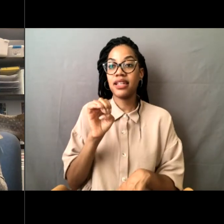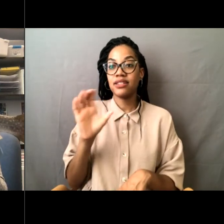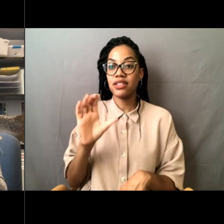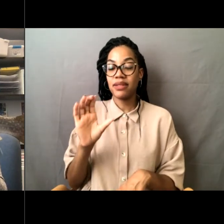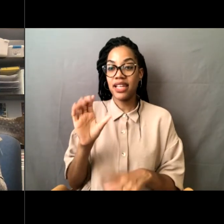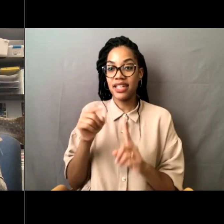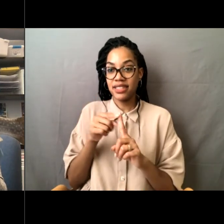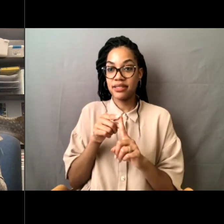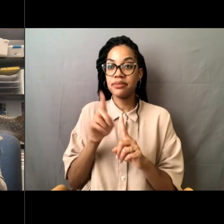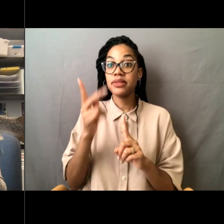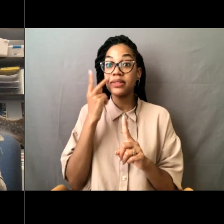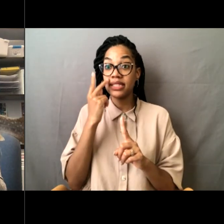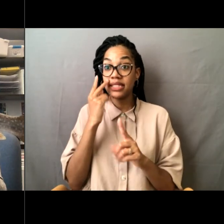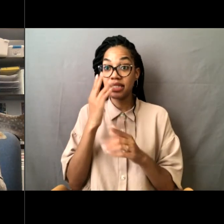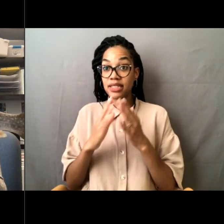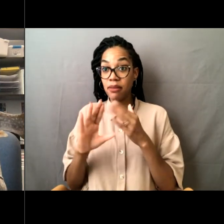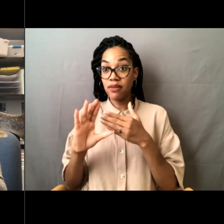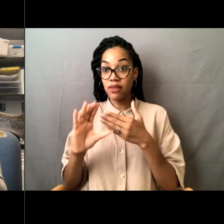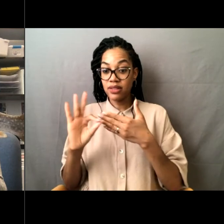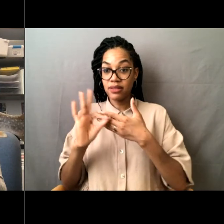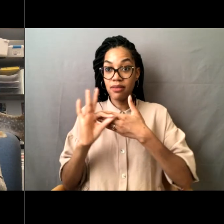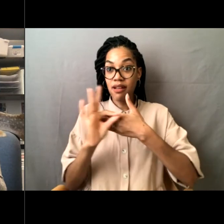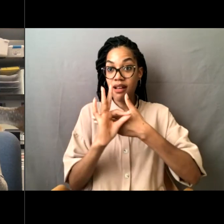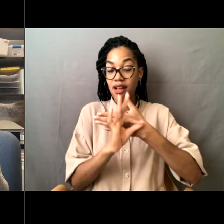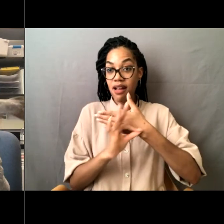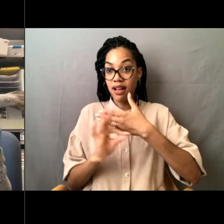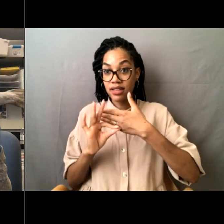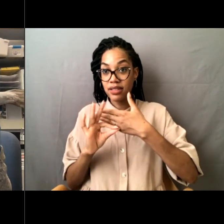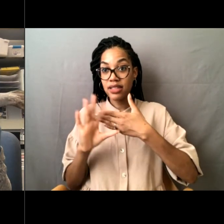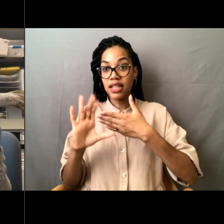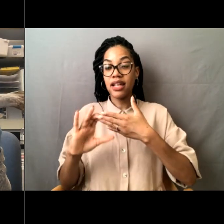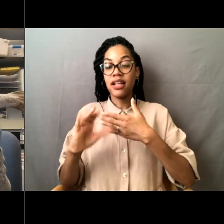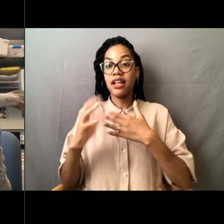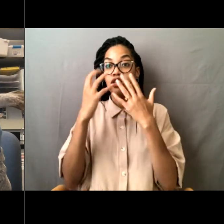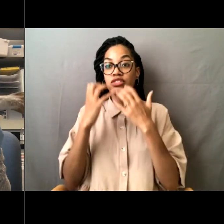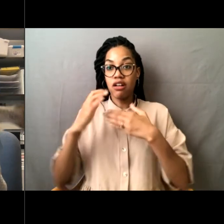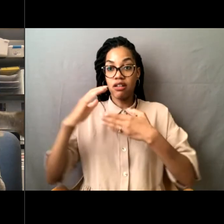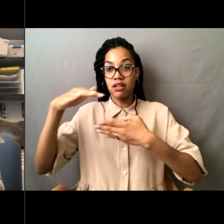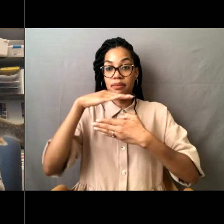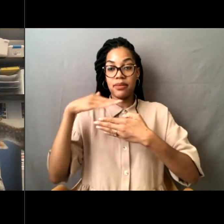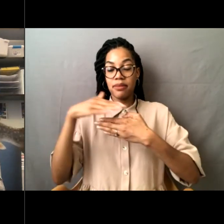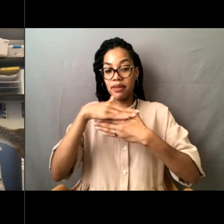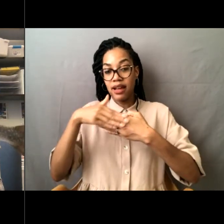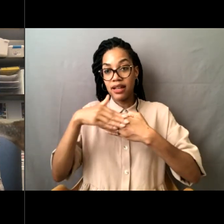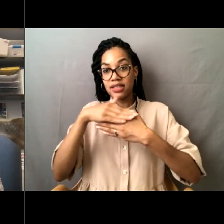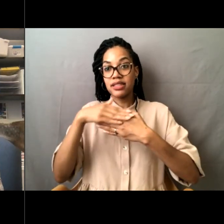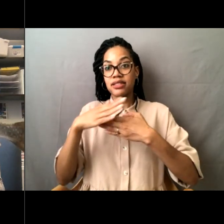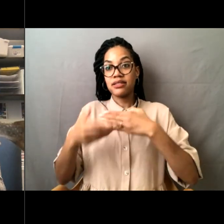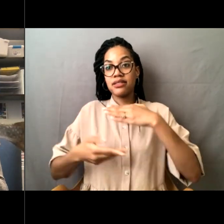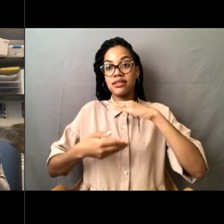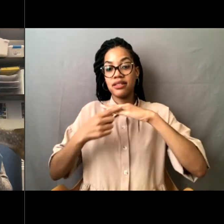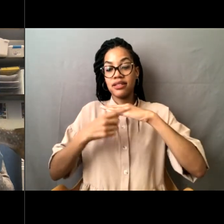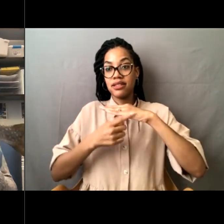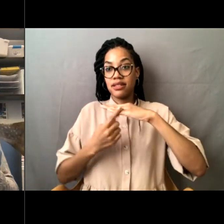that you all noted earlier. The dark upper body, the light colored belly, all of the spots, and then you can really see,